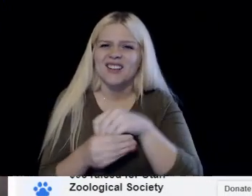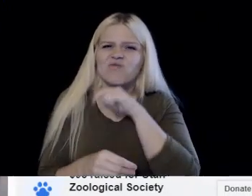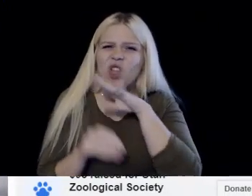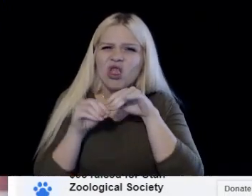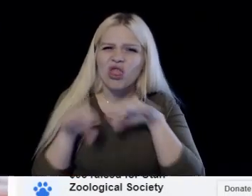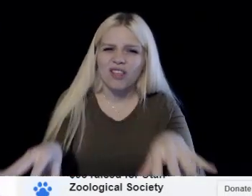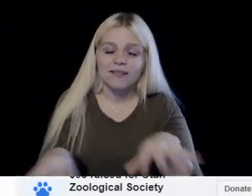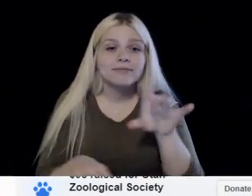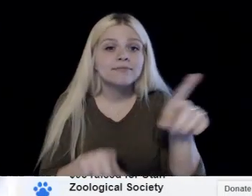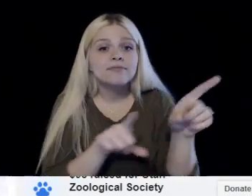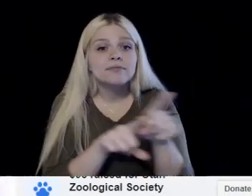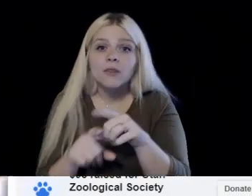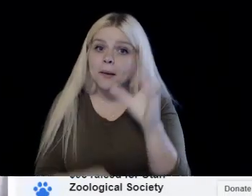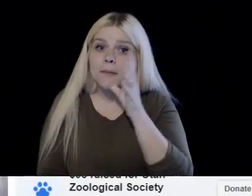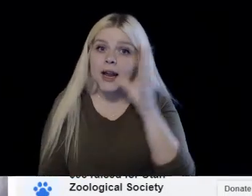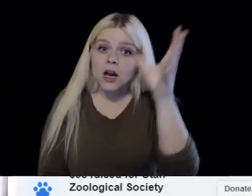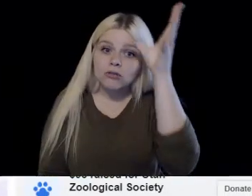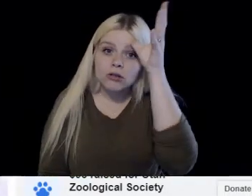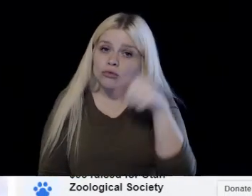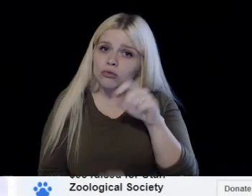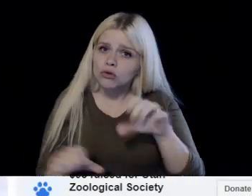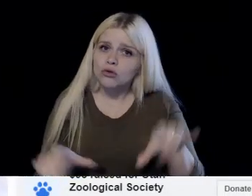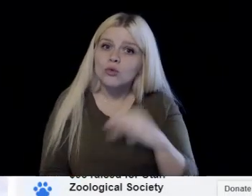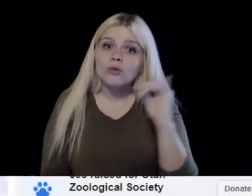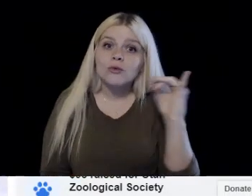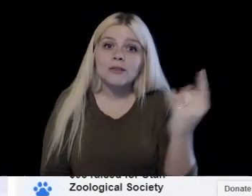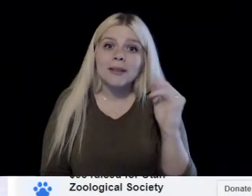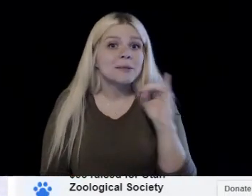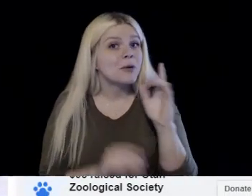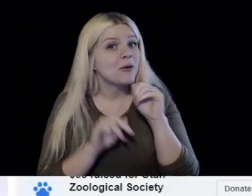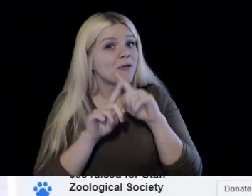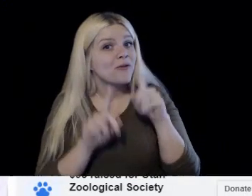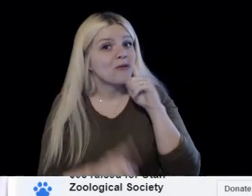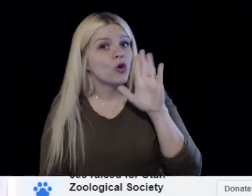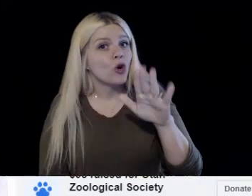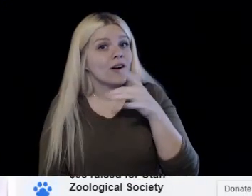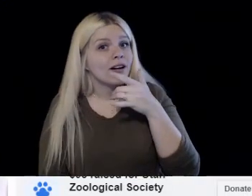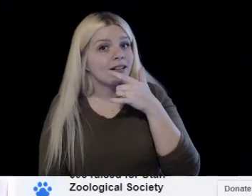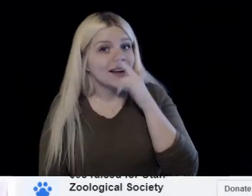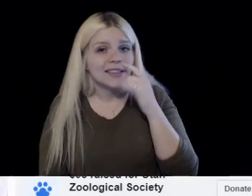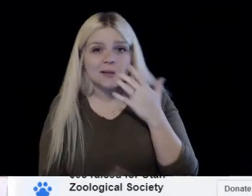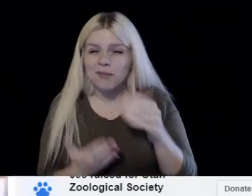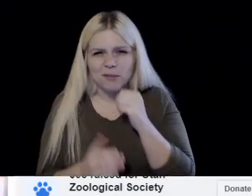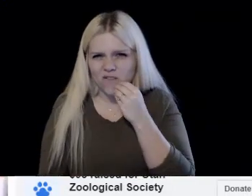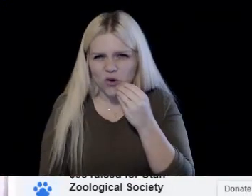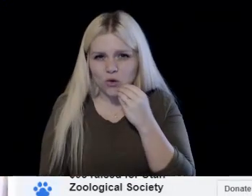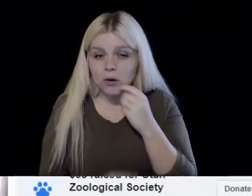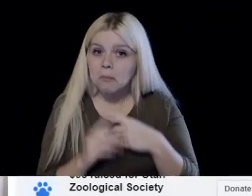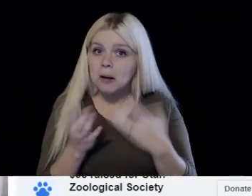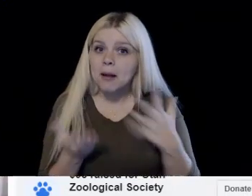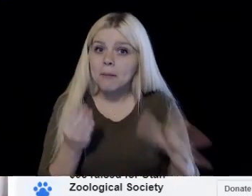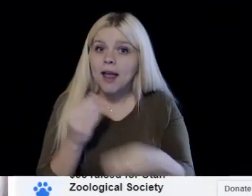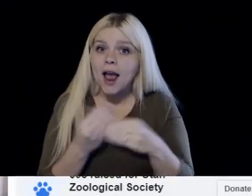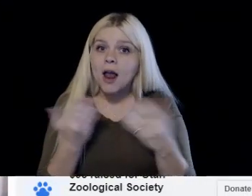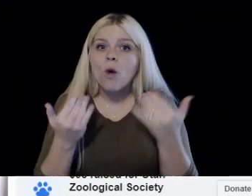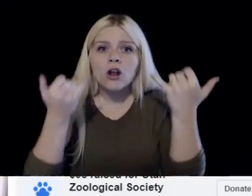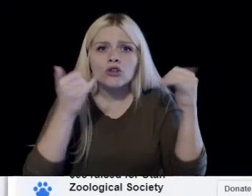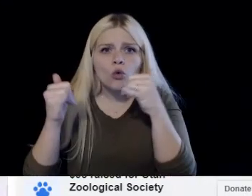Joanne: And also, parents. You can do something similar for your kids. Maybe not with food treats, but little toys, and they gotta wait for that ice to melt.